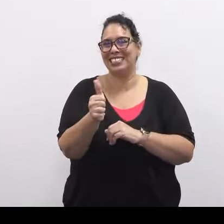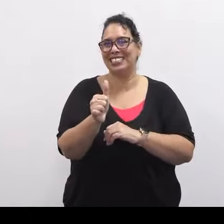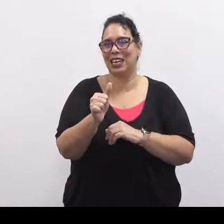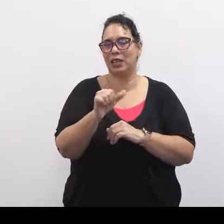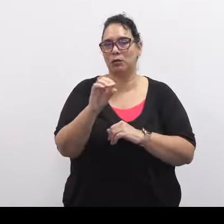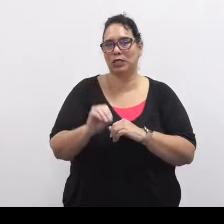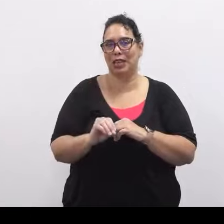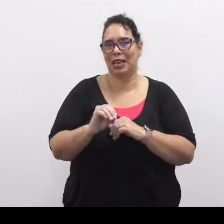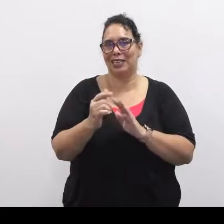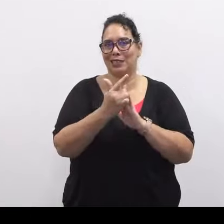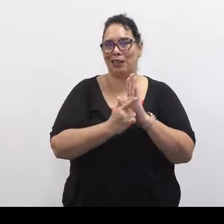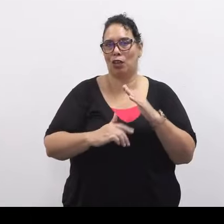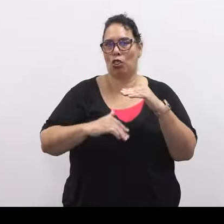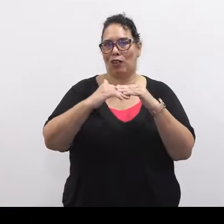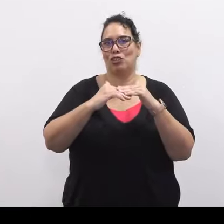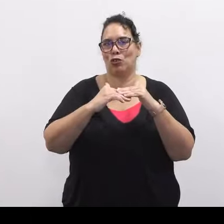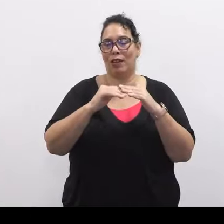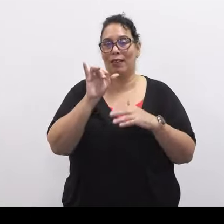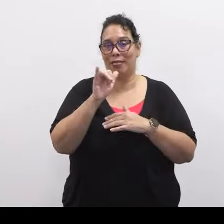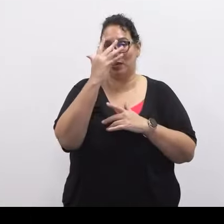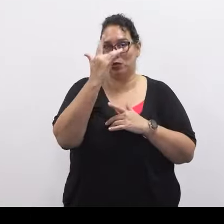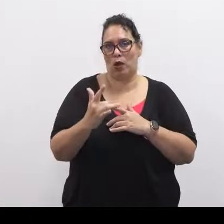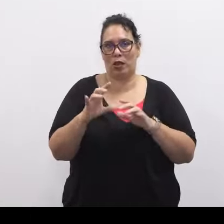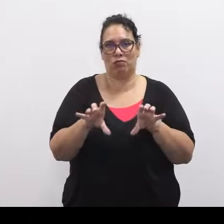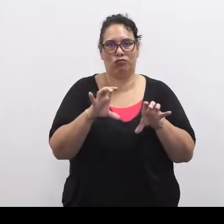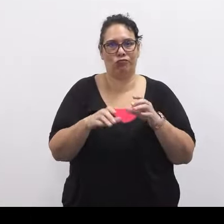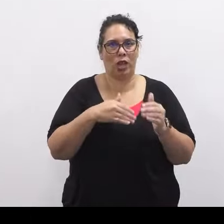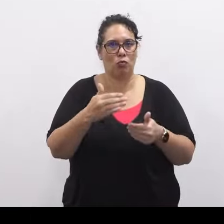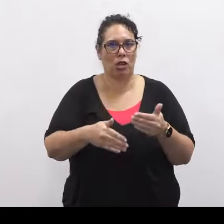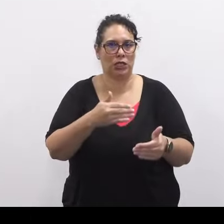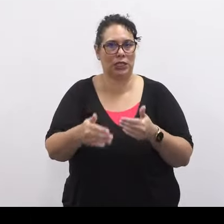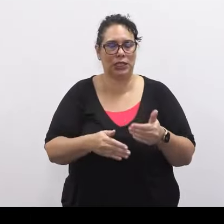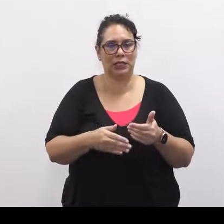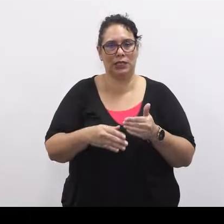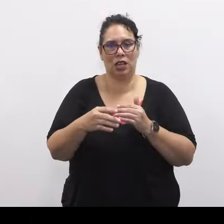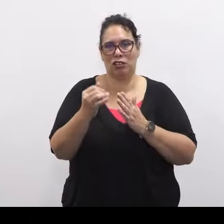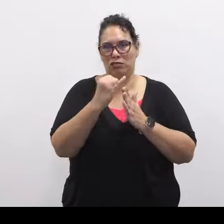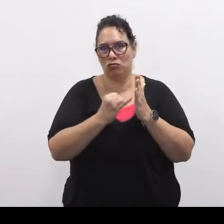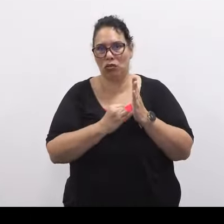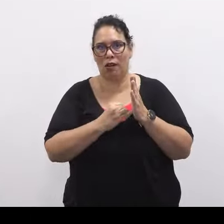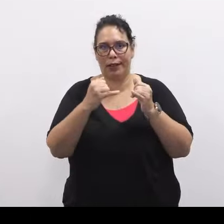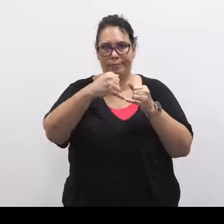So that is why we're undergoing this process of redrawing some of our lines.